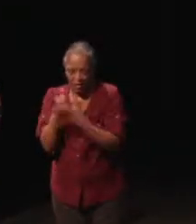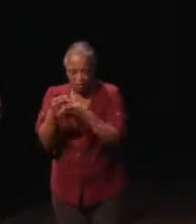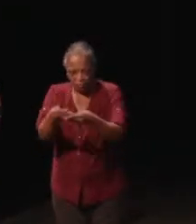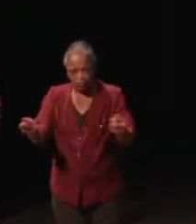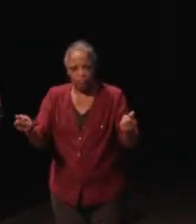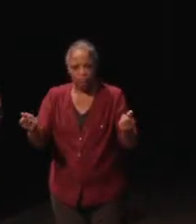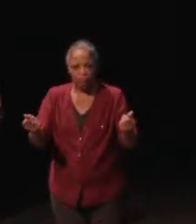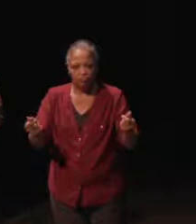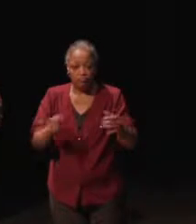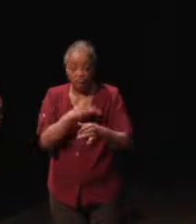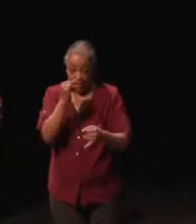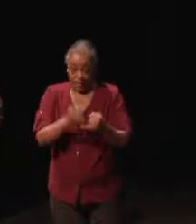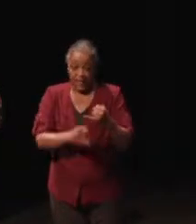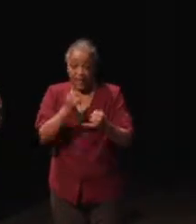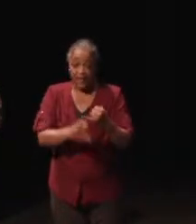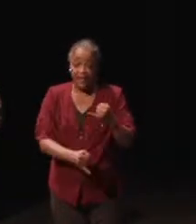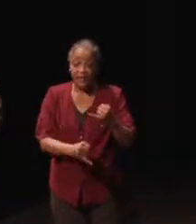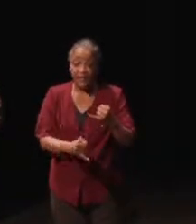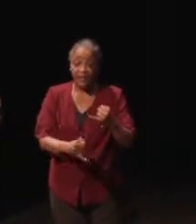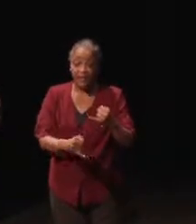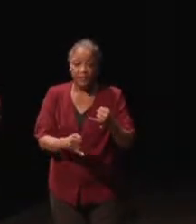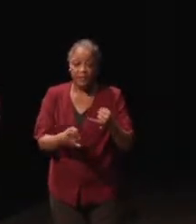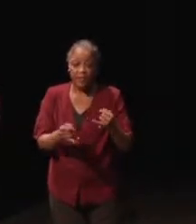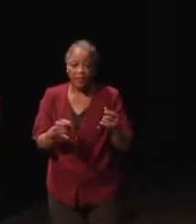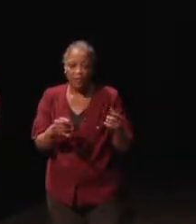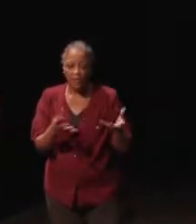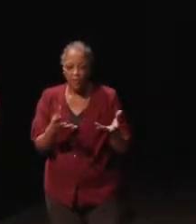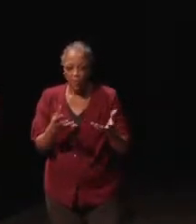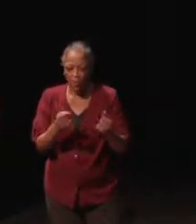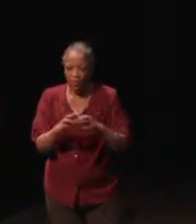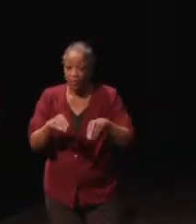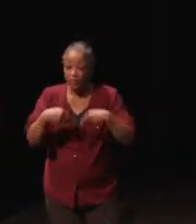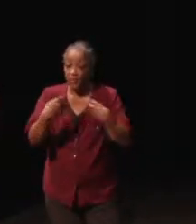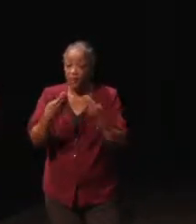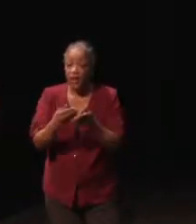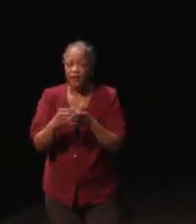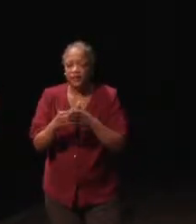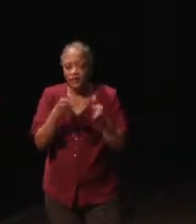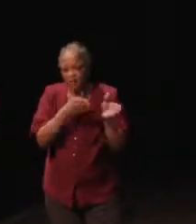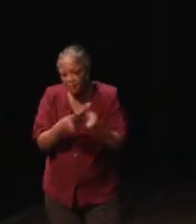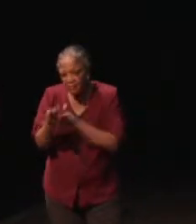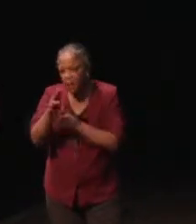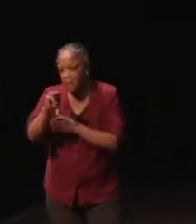And finally, to also provide some methodology with going about